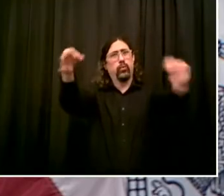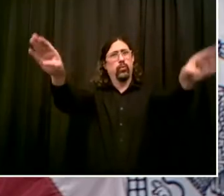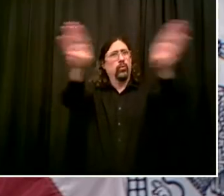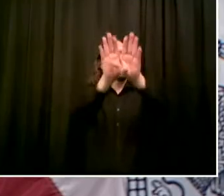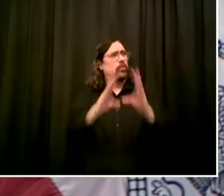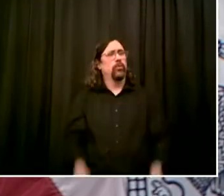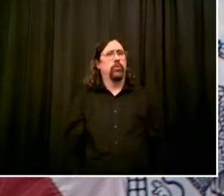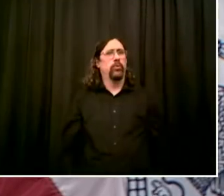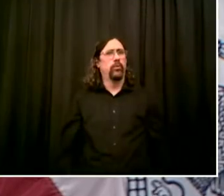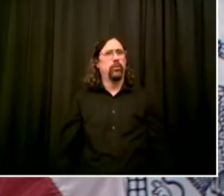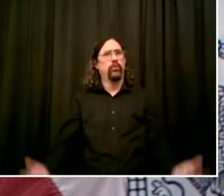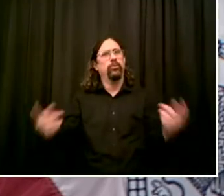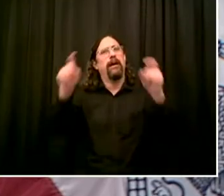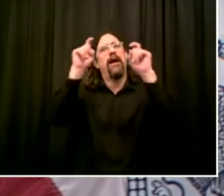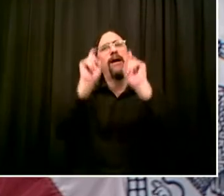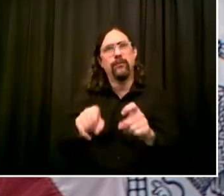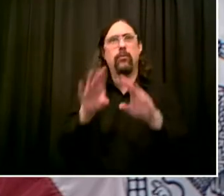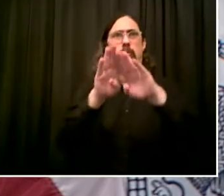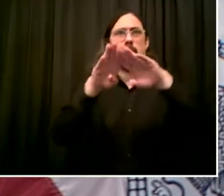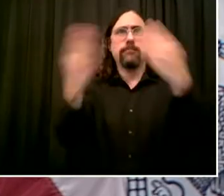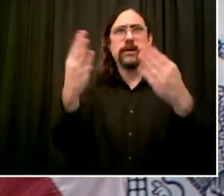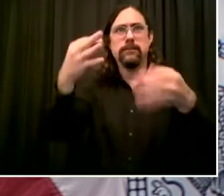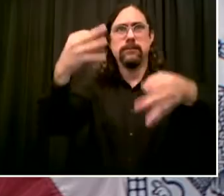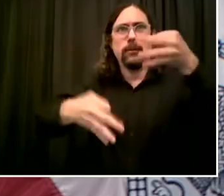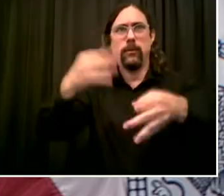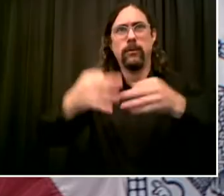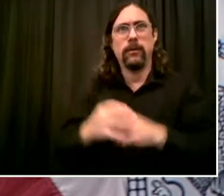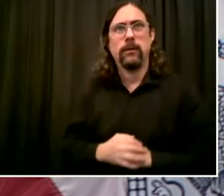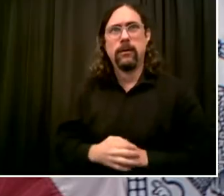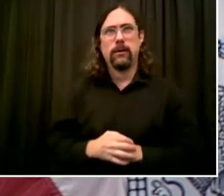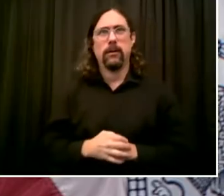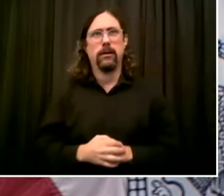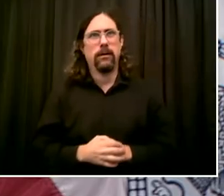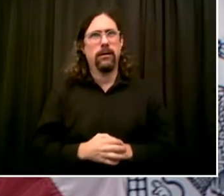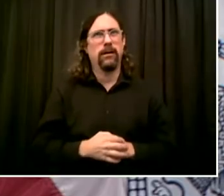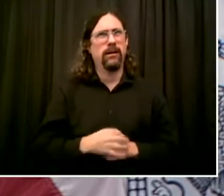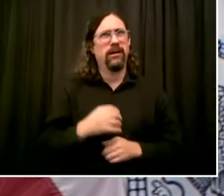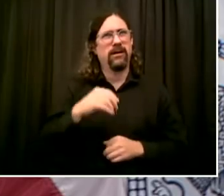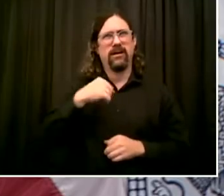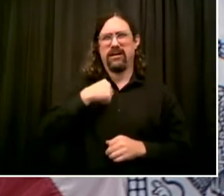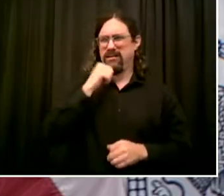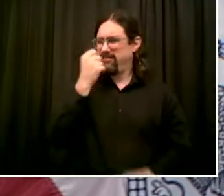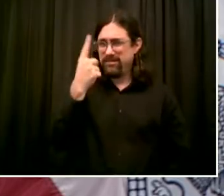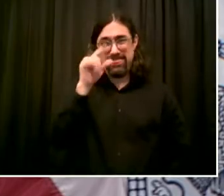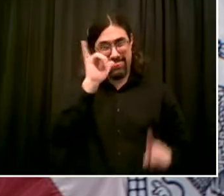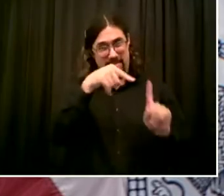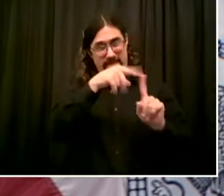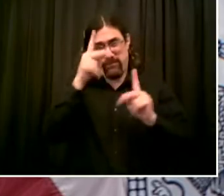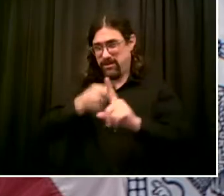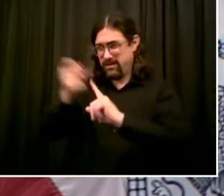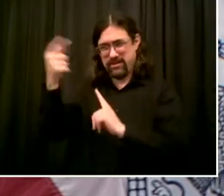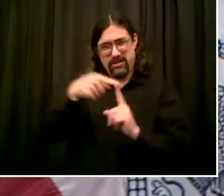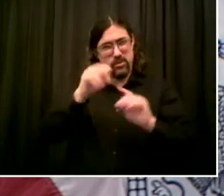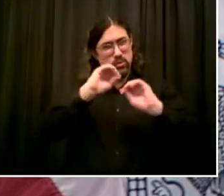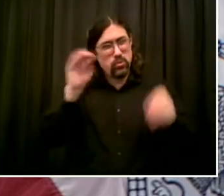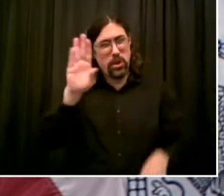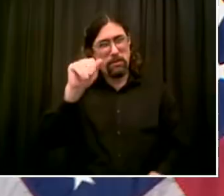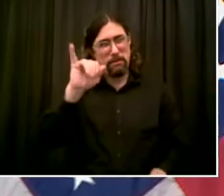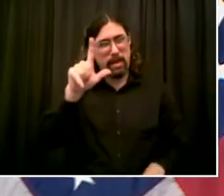COSNEQUENCES THAT'S WHY WE NEED OUR COURT YSSTEM UP AND RUNNING . BUT ALSO IN A CASE LIKE THIS DOES NOTM AKE SENSE